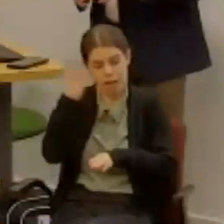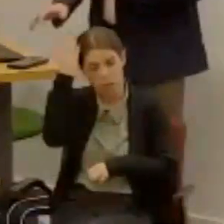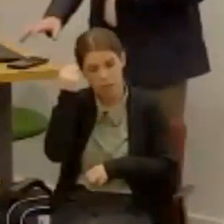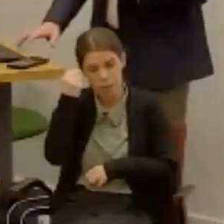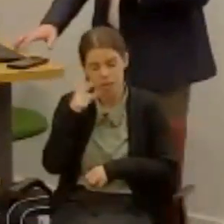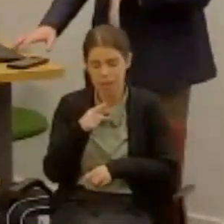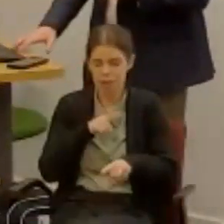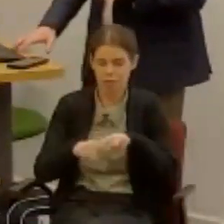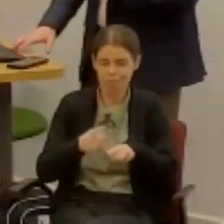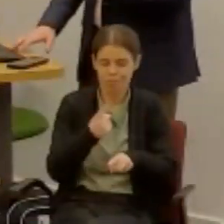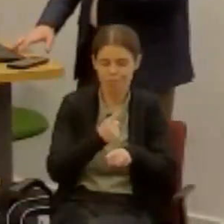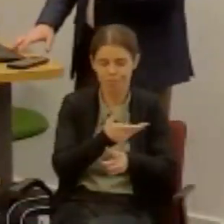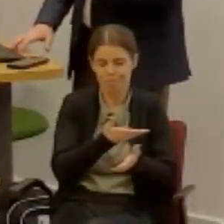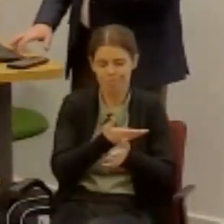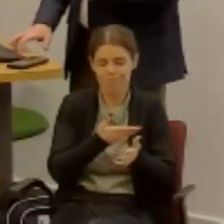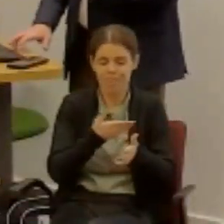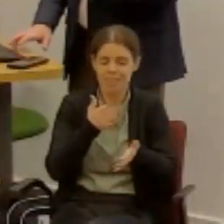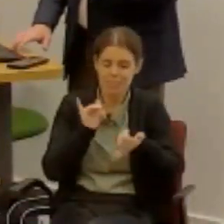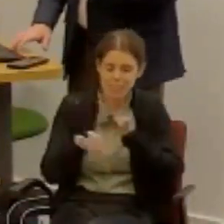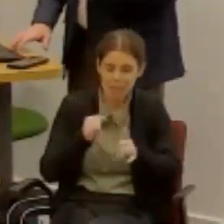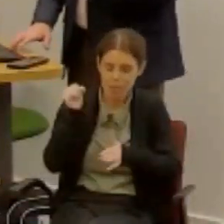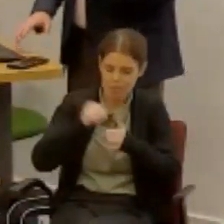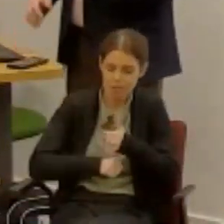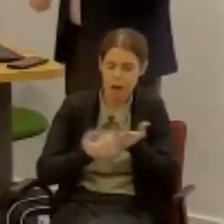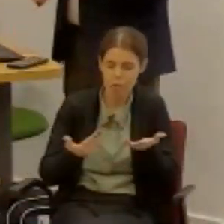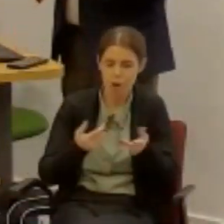But we do a best to get through it.